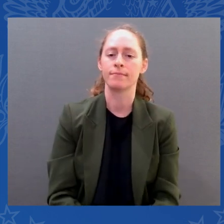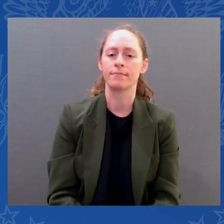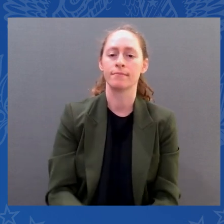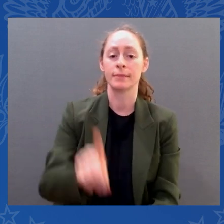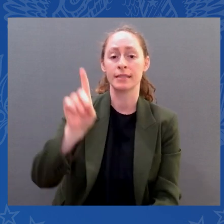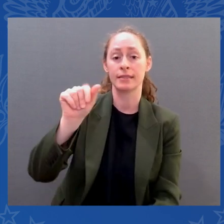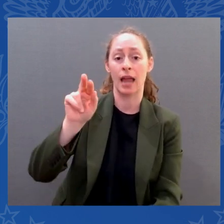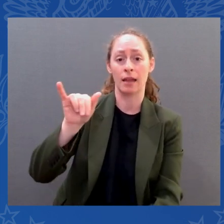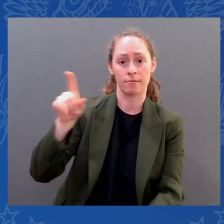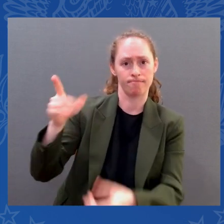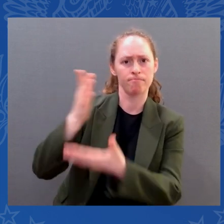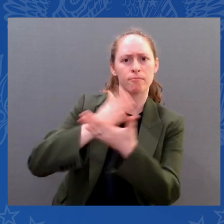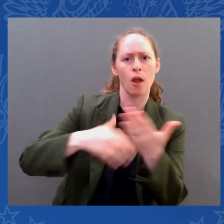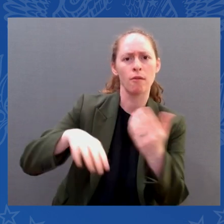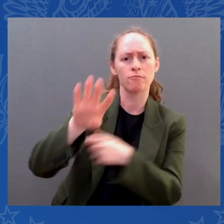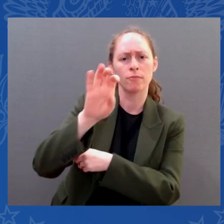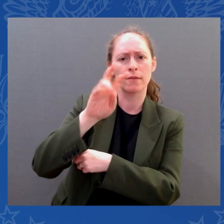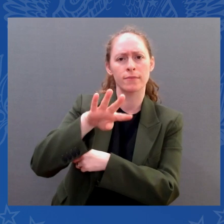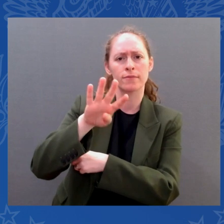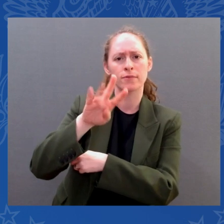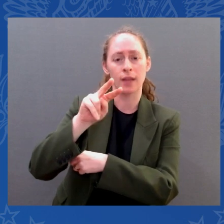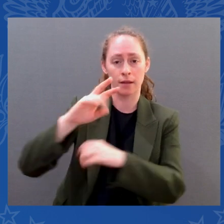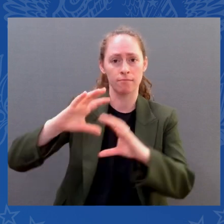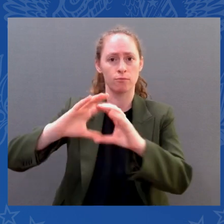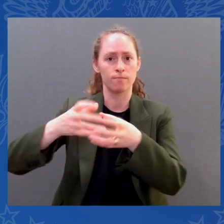And, I might add, he earned the Medal of Freedom